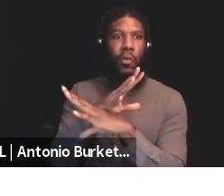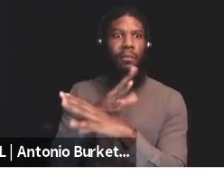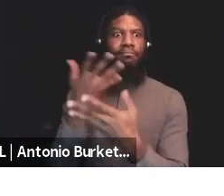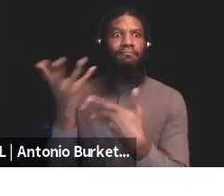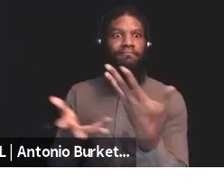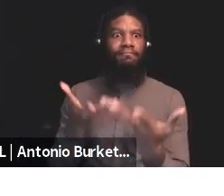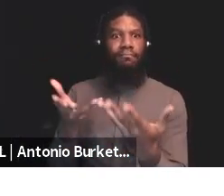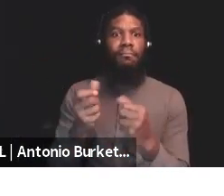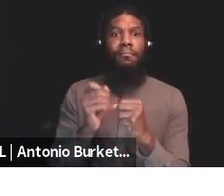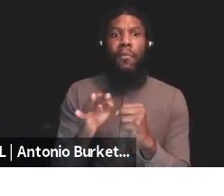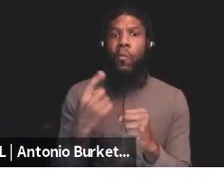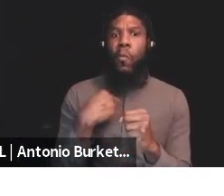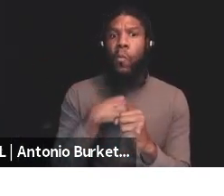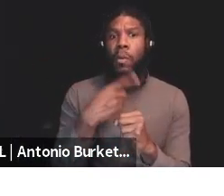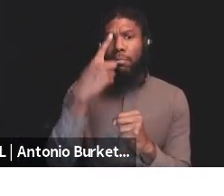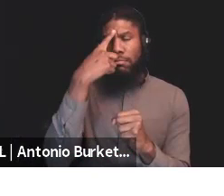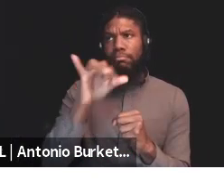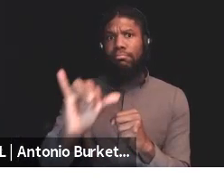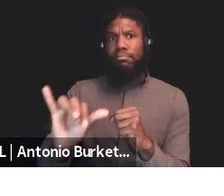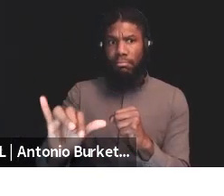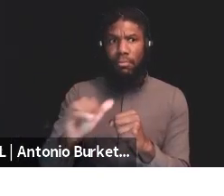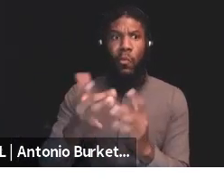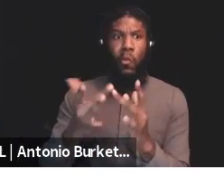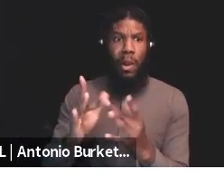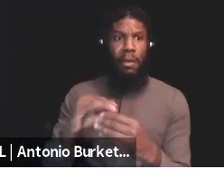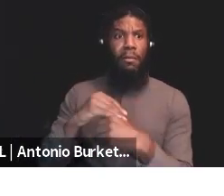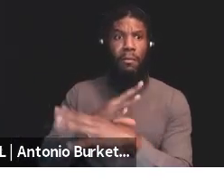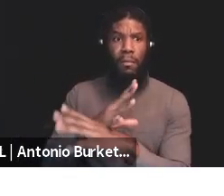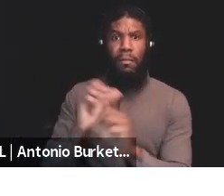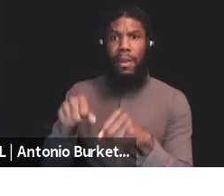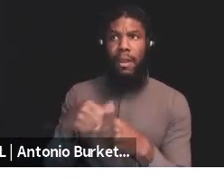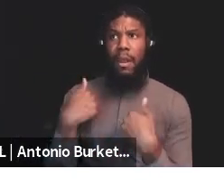inherently multimodal, does that change the way in which we approach tutoring practices?